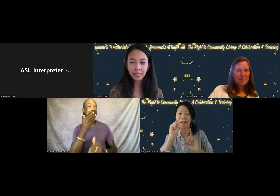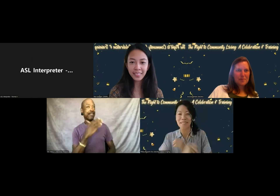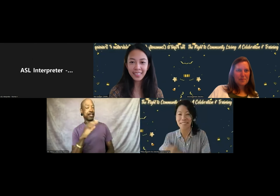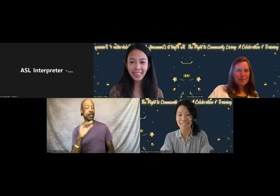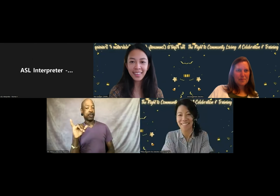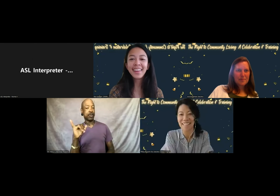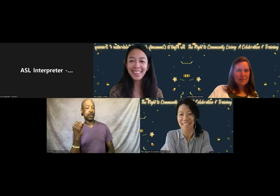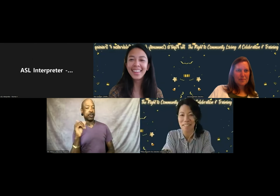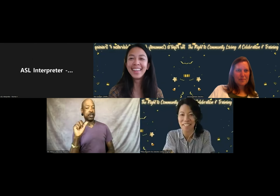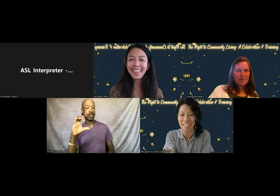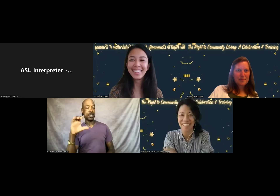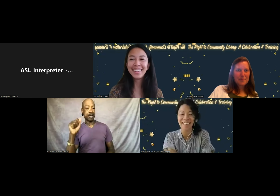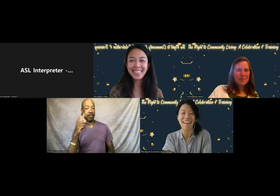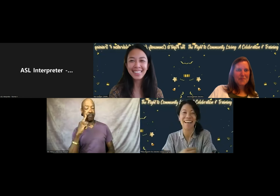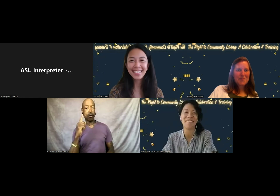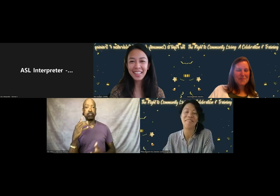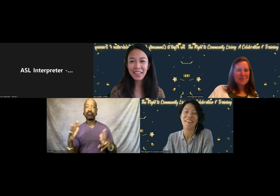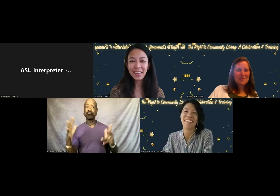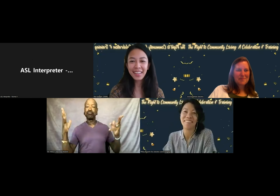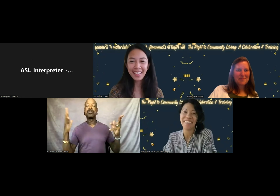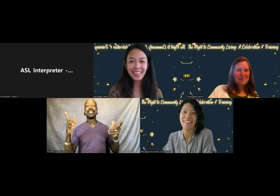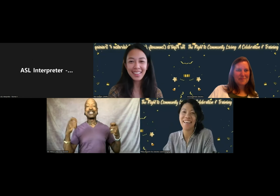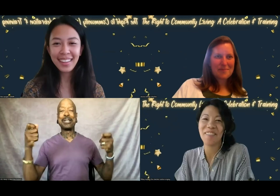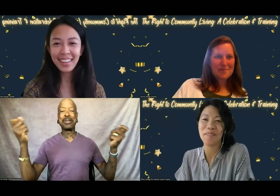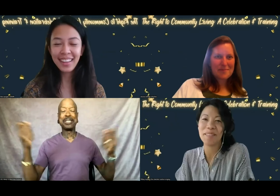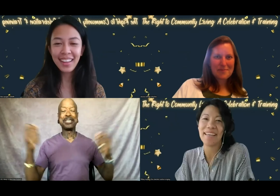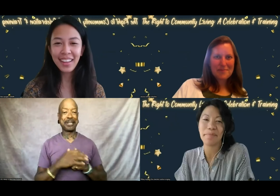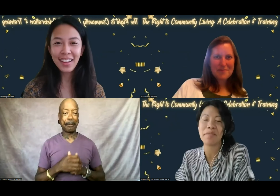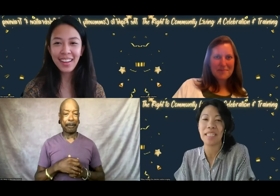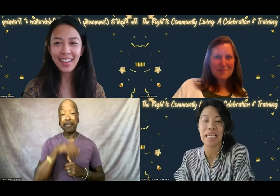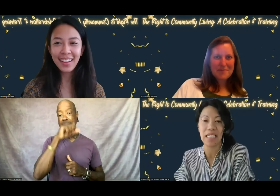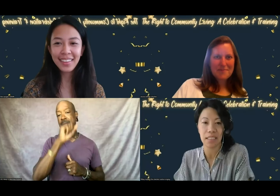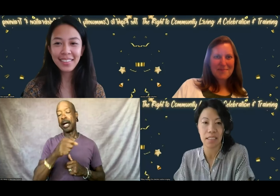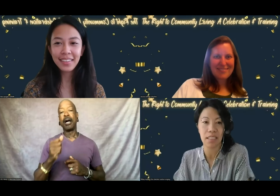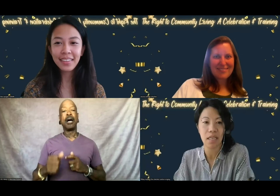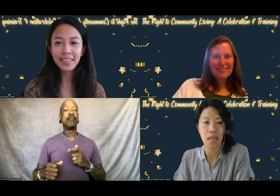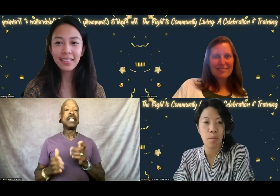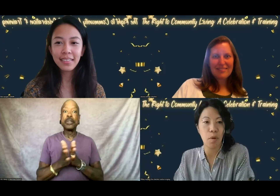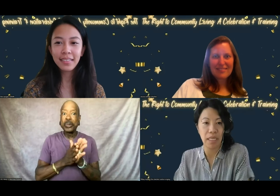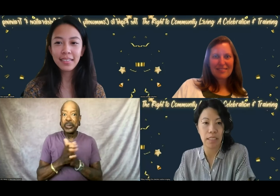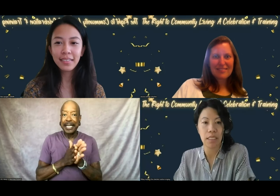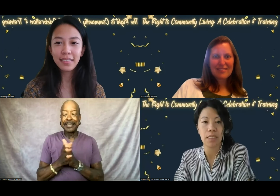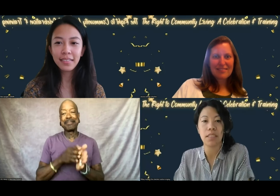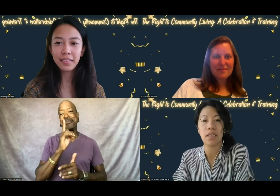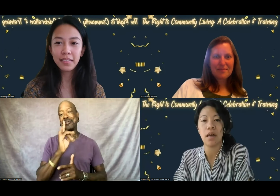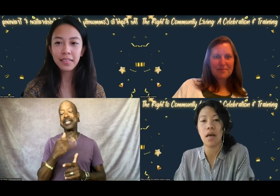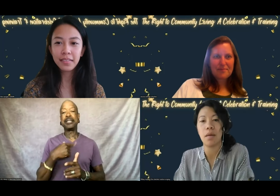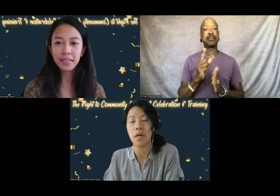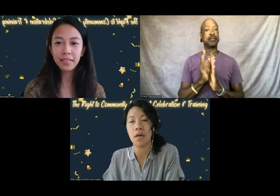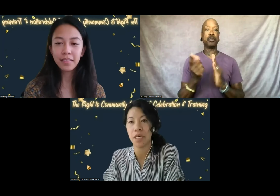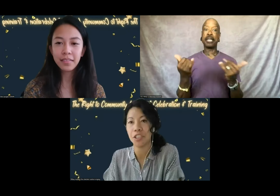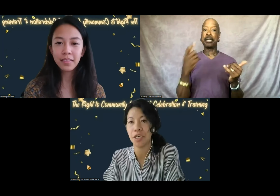And Tiffany is going to tell us more about that.